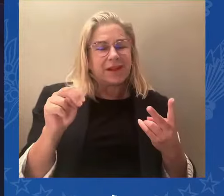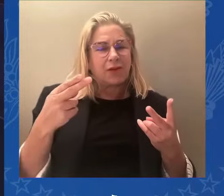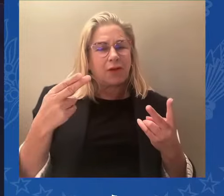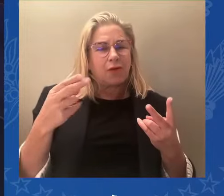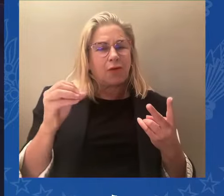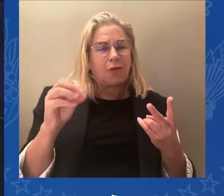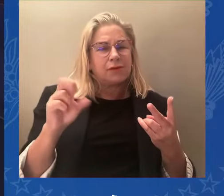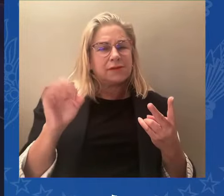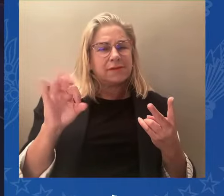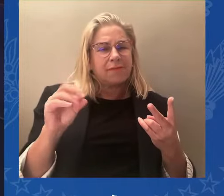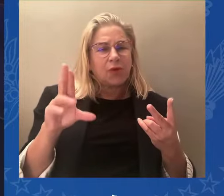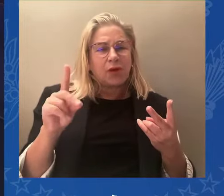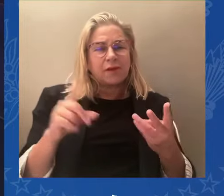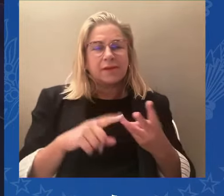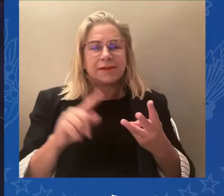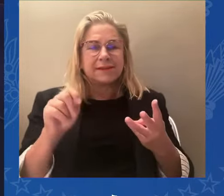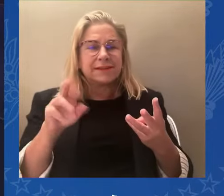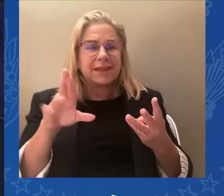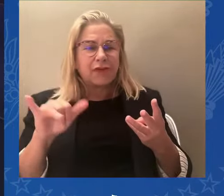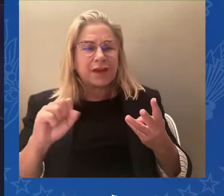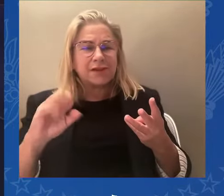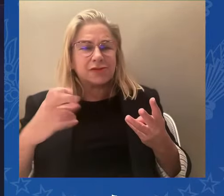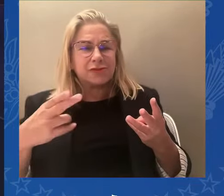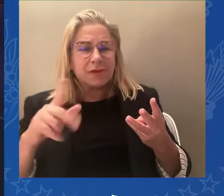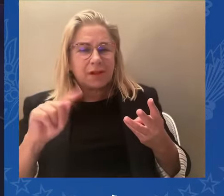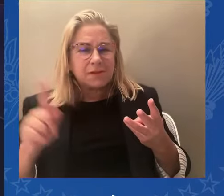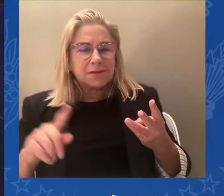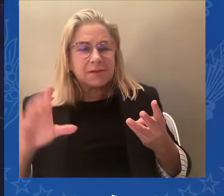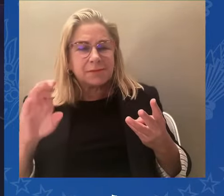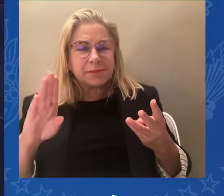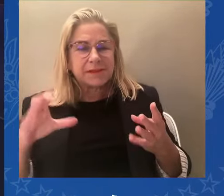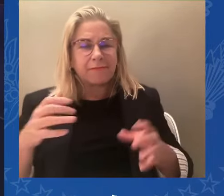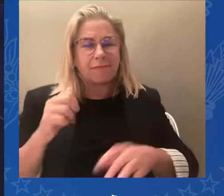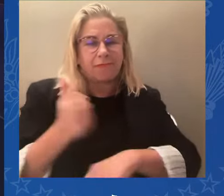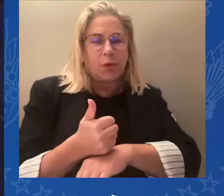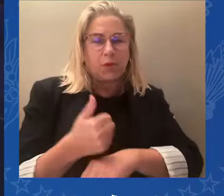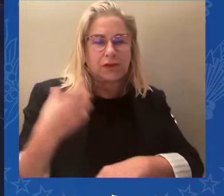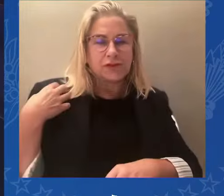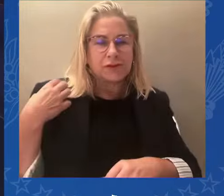and Leader Hakeem Jeffries. This evening’s performer and hosts: